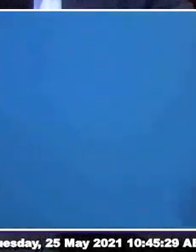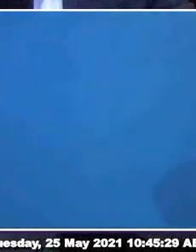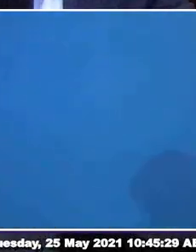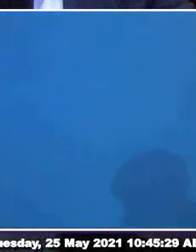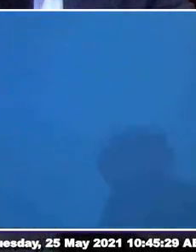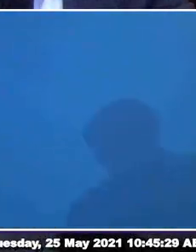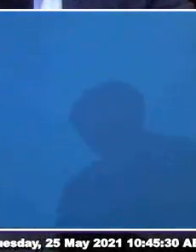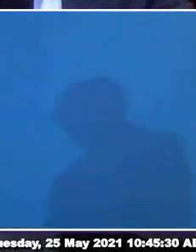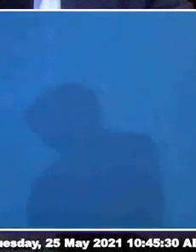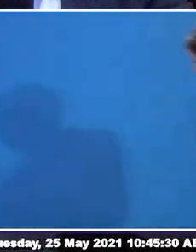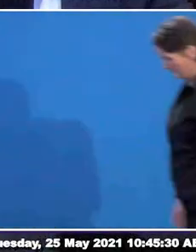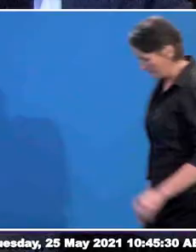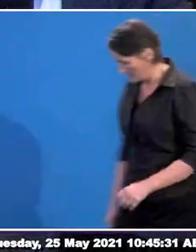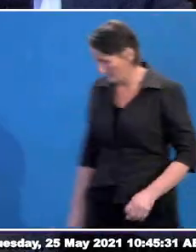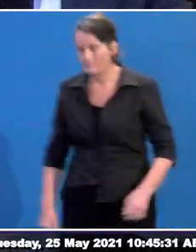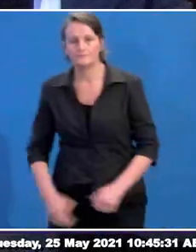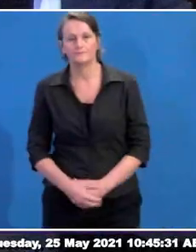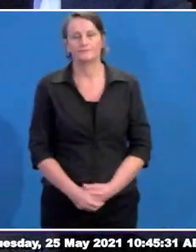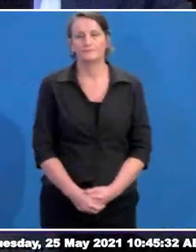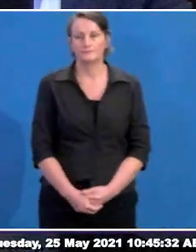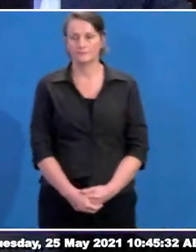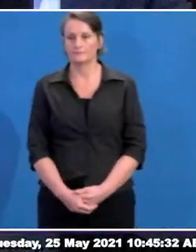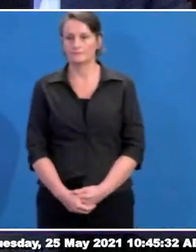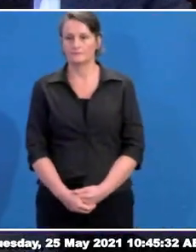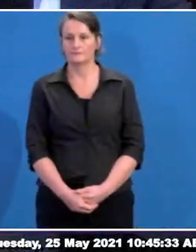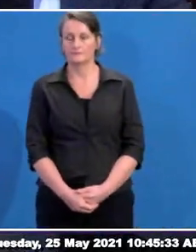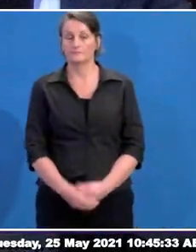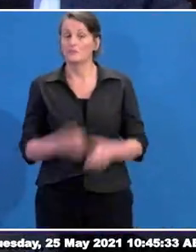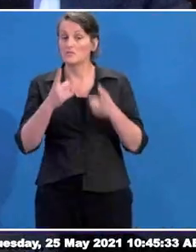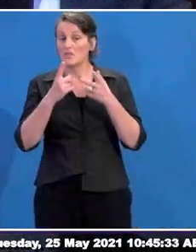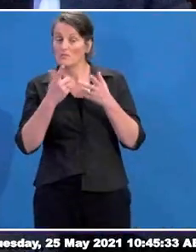and Sunnyfield formed a view that was not appropriate in the house,